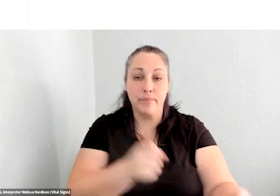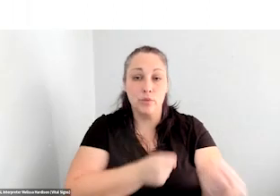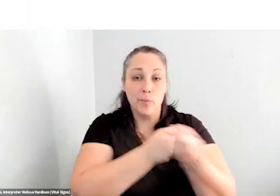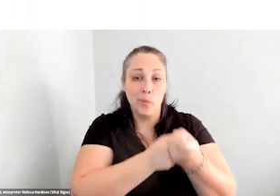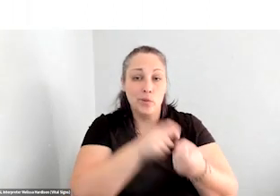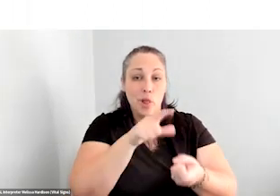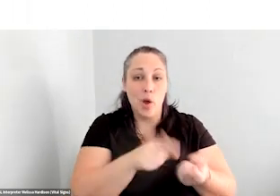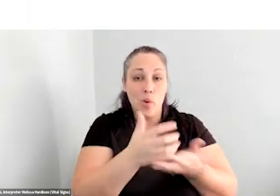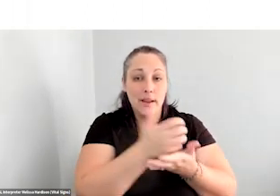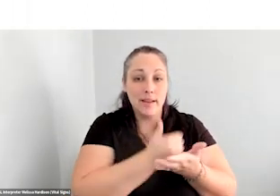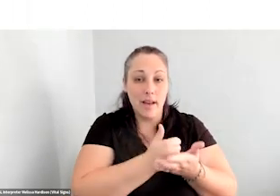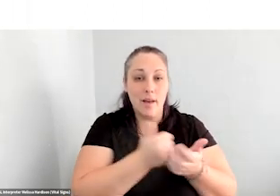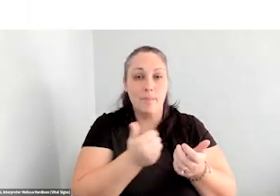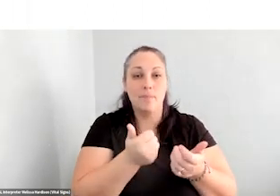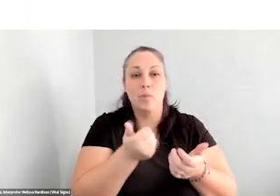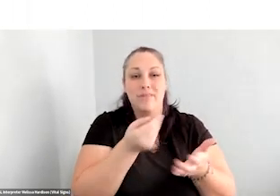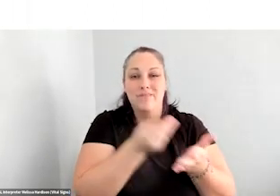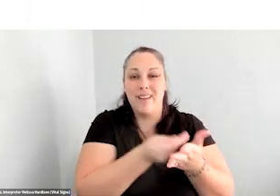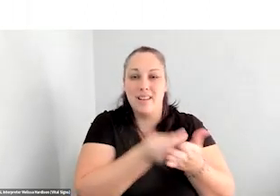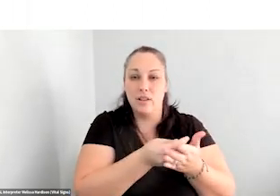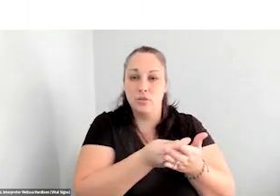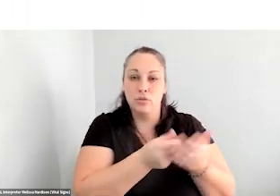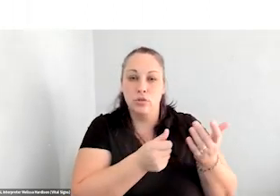So it provides both scholarship as well as helping us